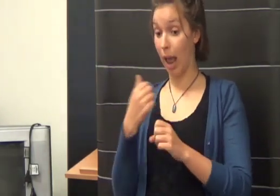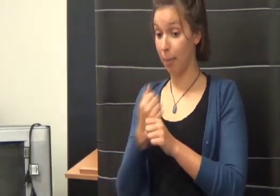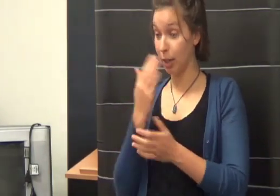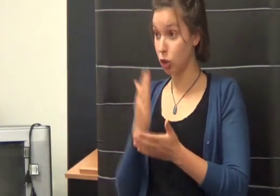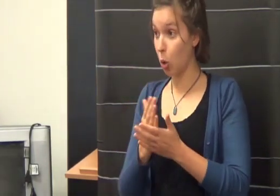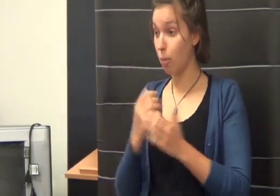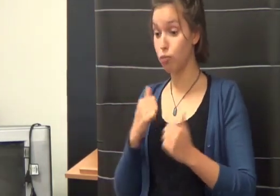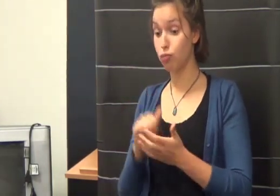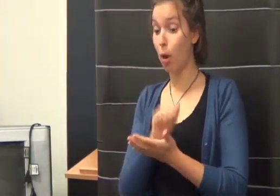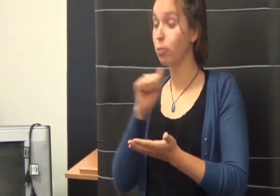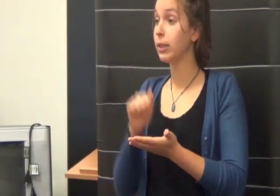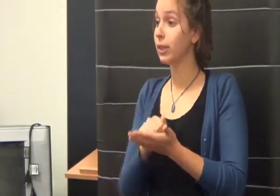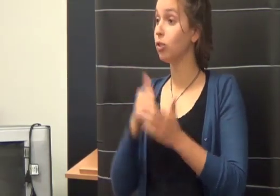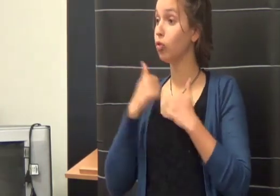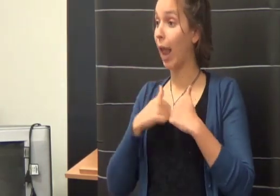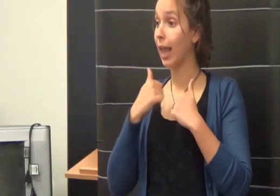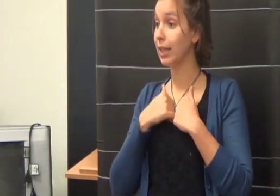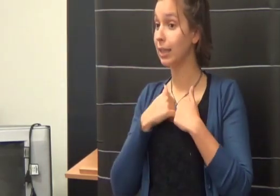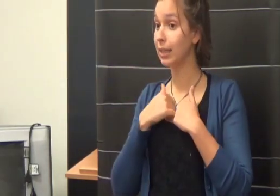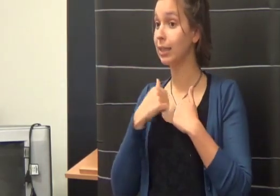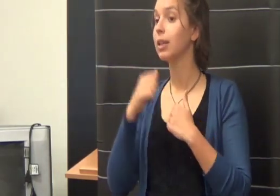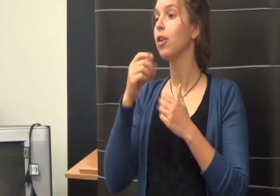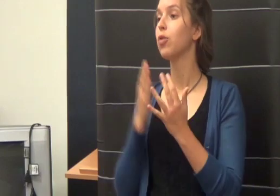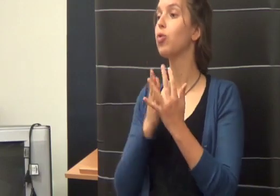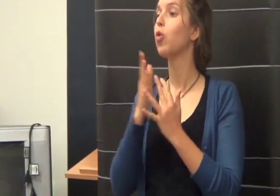are adequately trained to meet my communication needs.' You may want to do that with VIG.